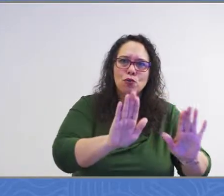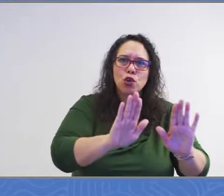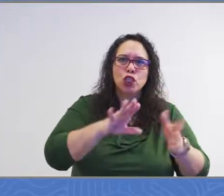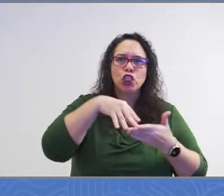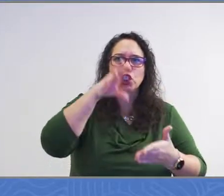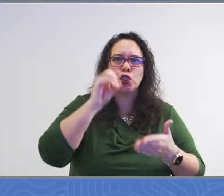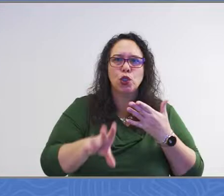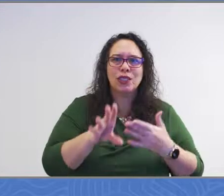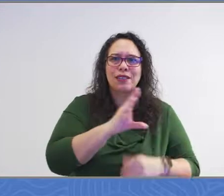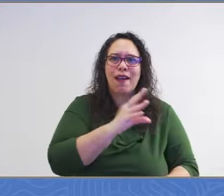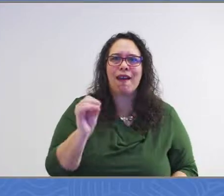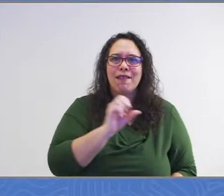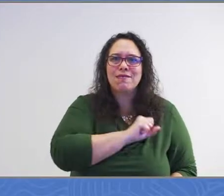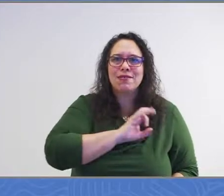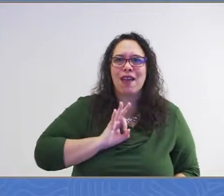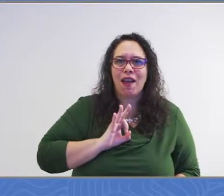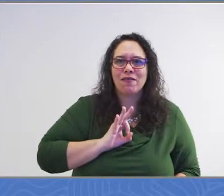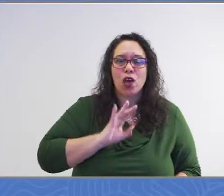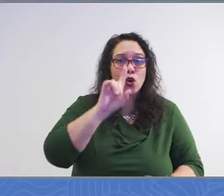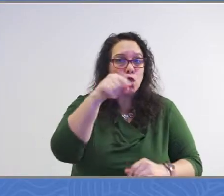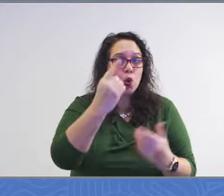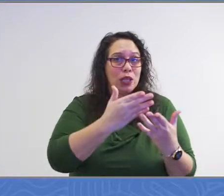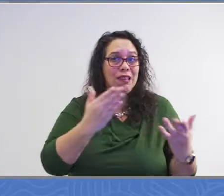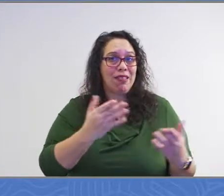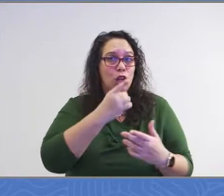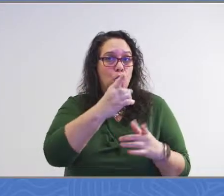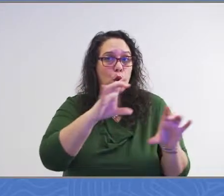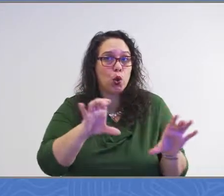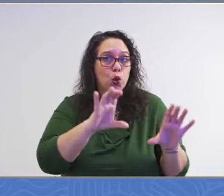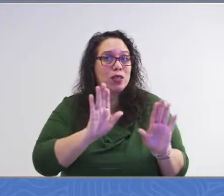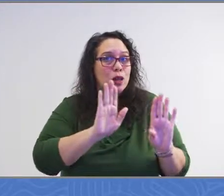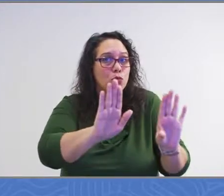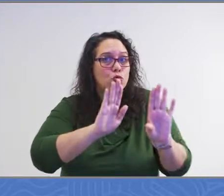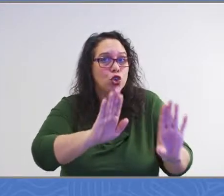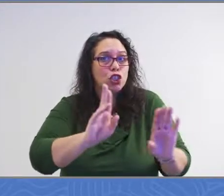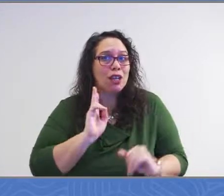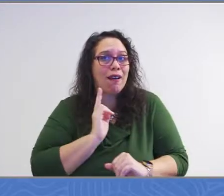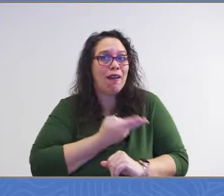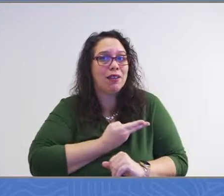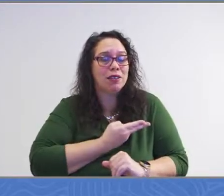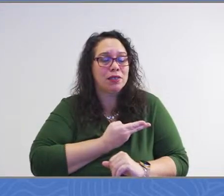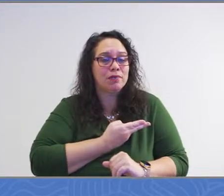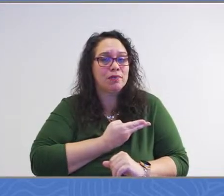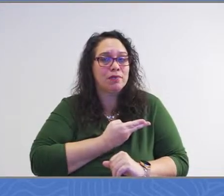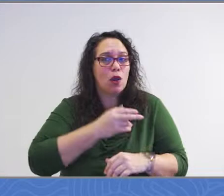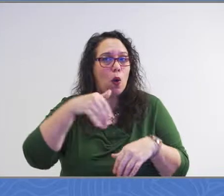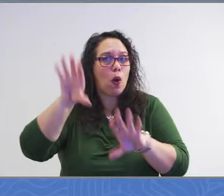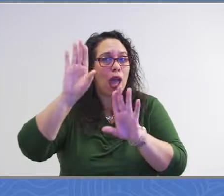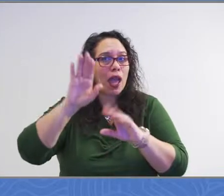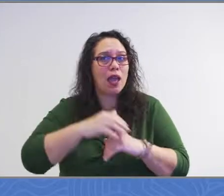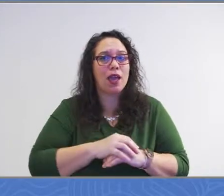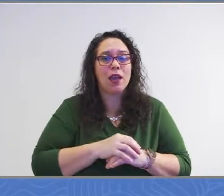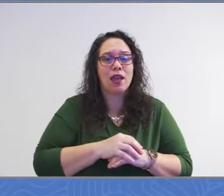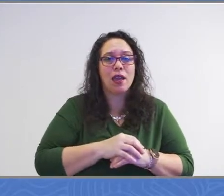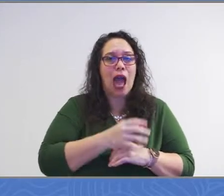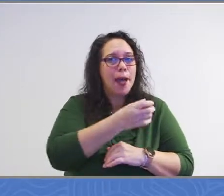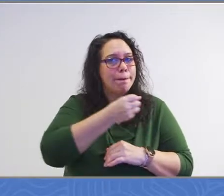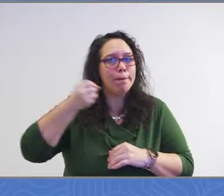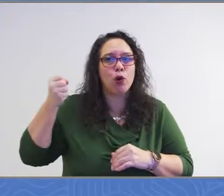and staff members. The only thing you are doing is pushing us away. I am pulling my children out of this district.